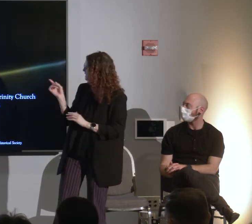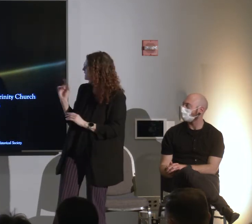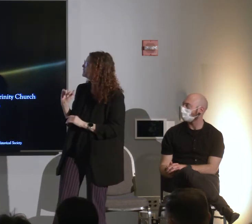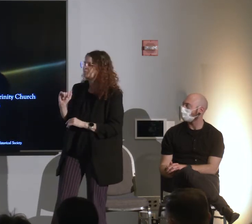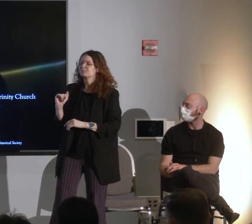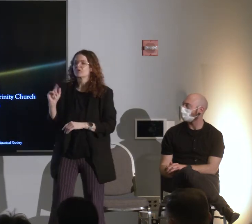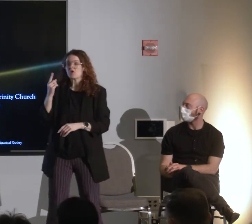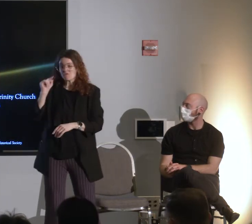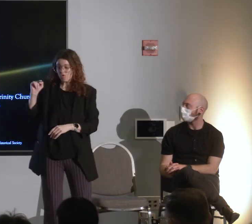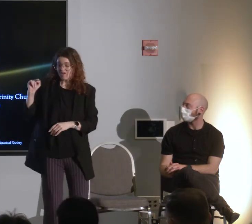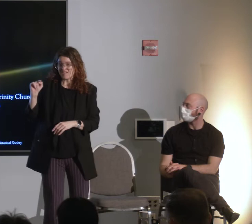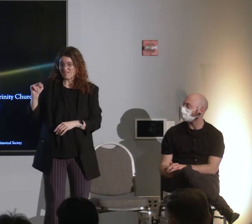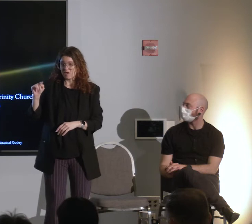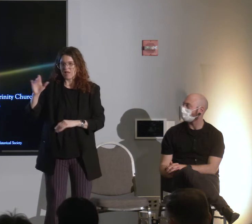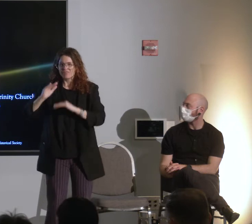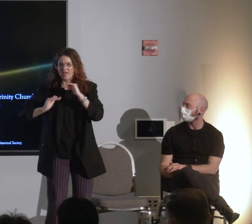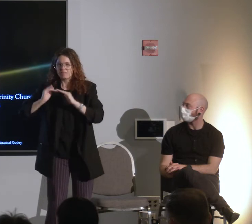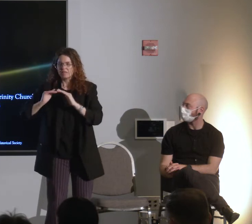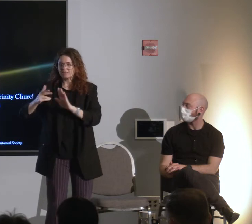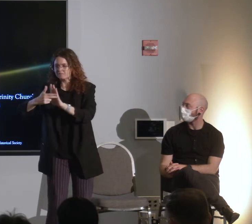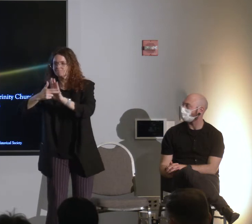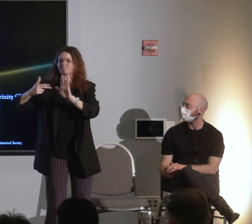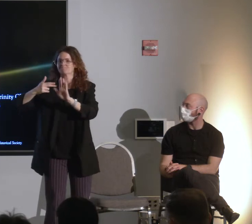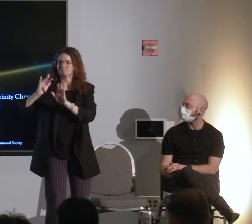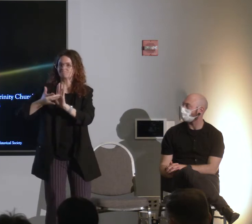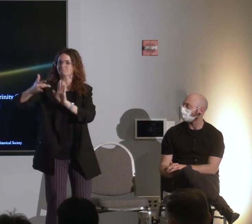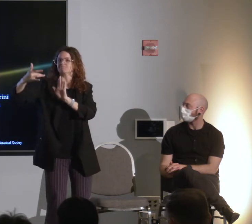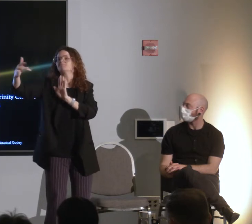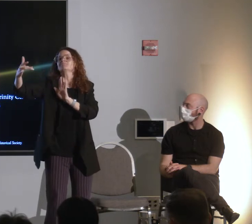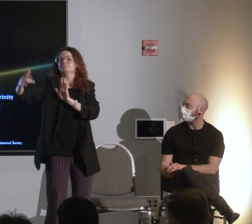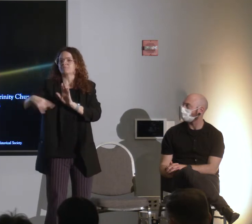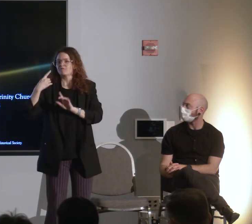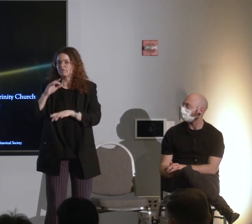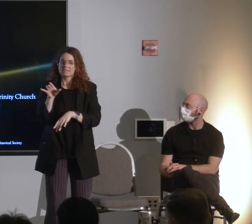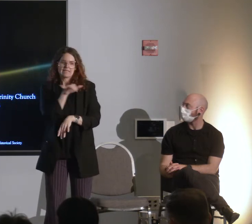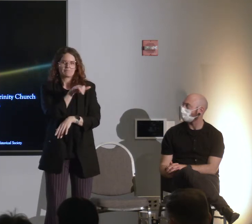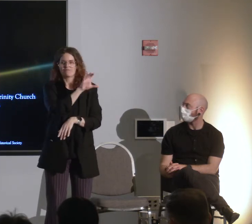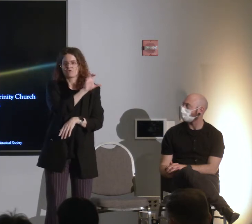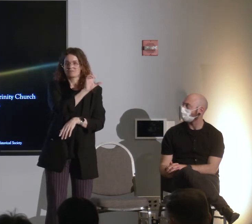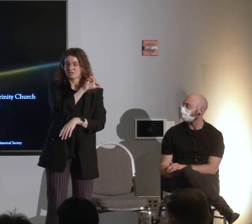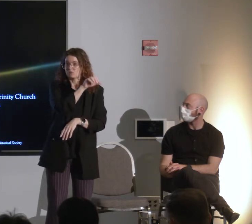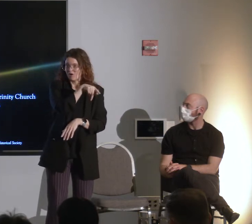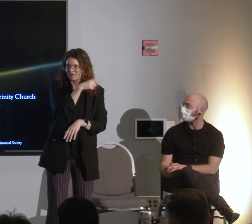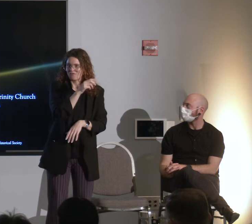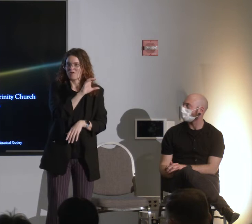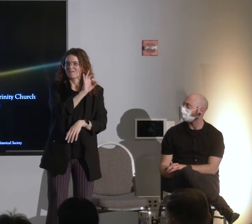For him, it was the building that made his reputation in the way that Central Park had made Olmestead's. And it remains his best